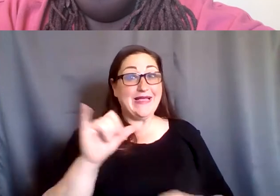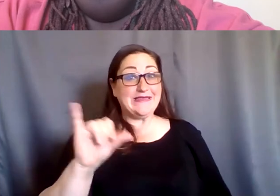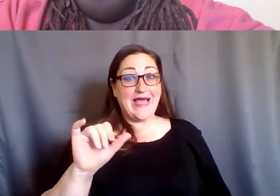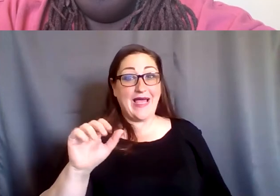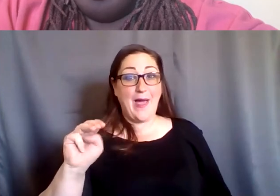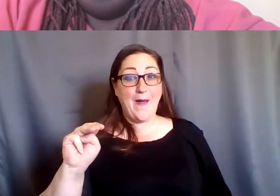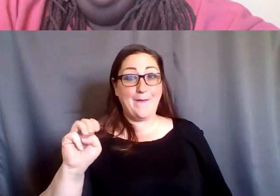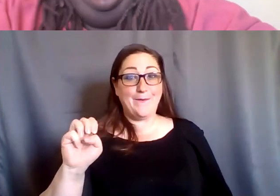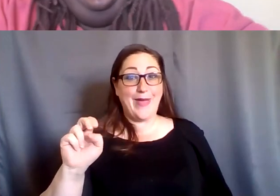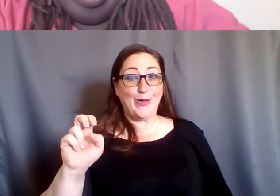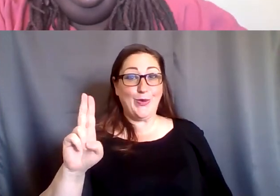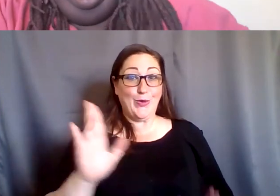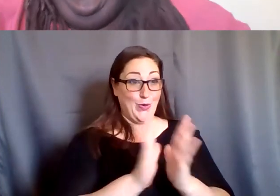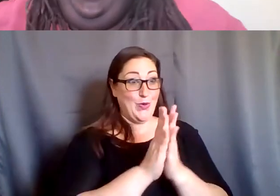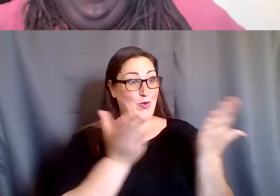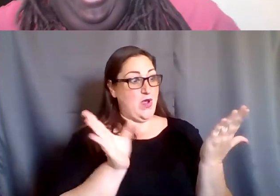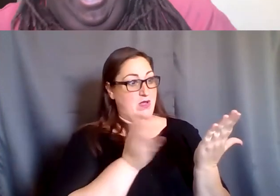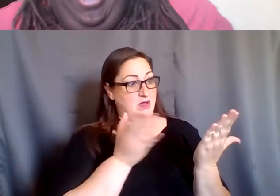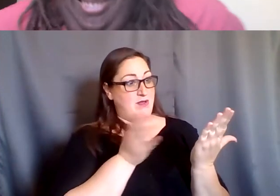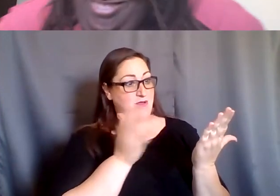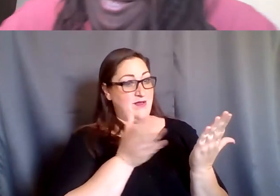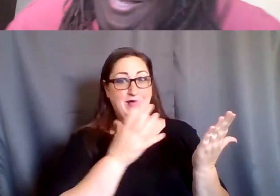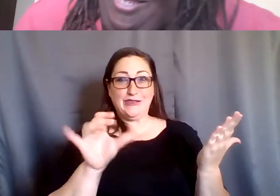And so I can pick what works best for me.